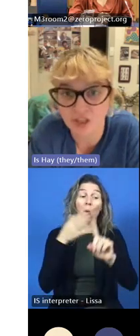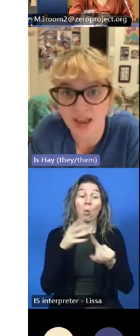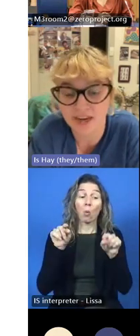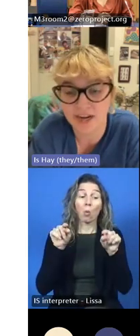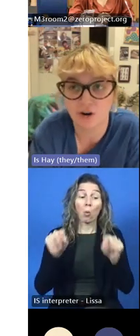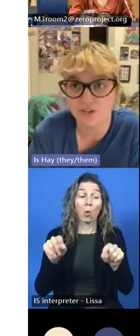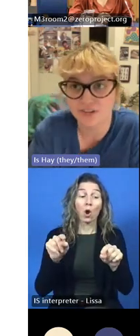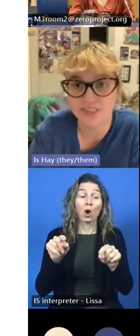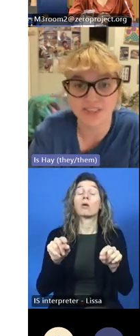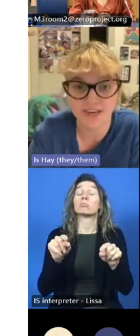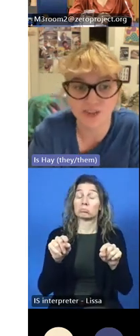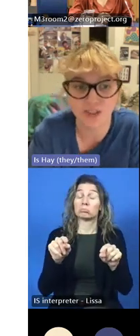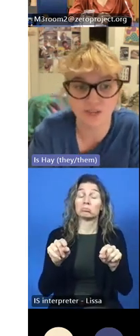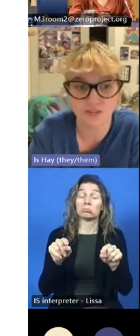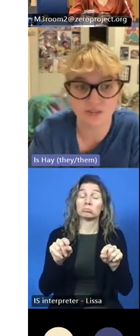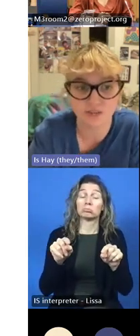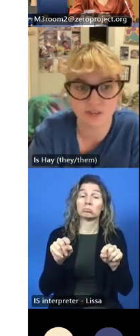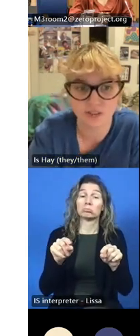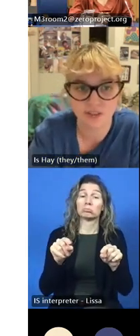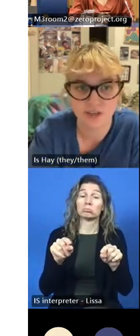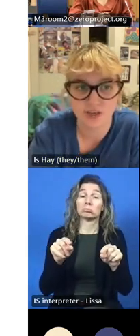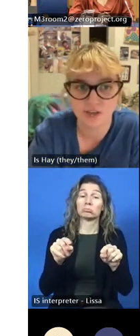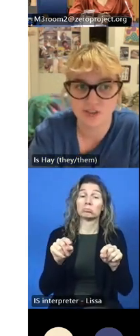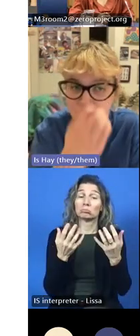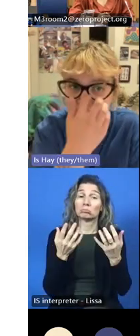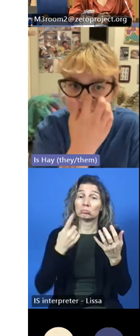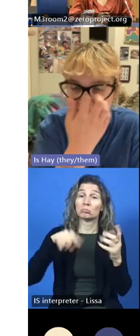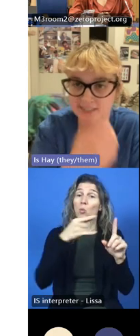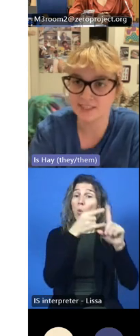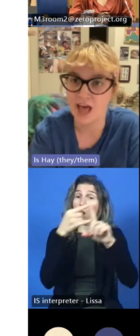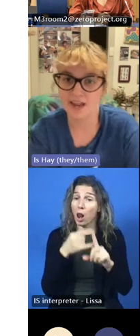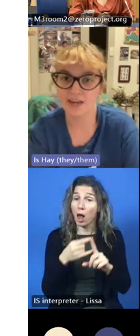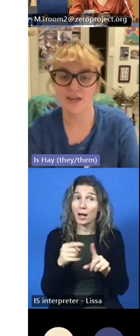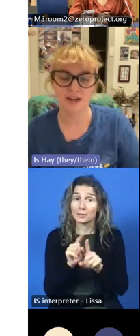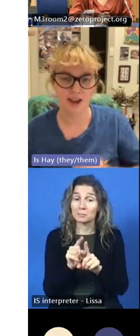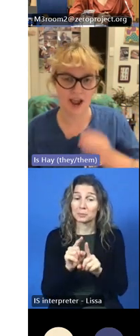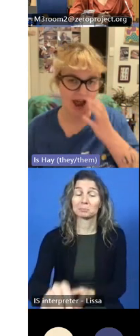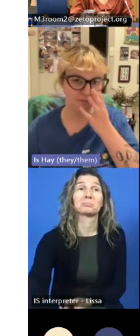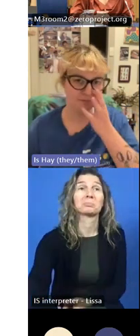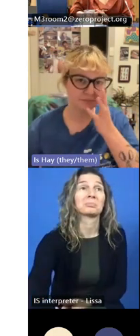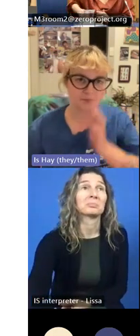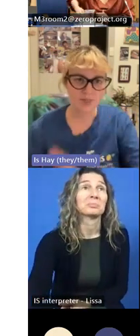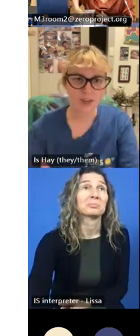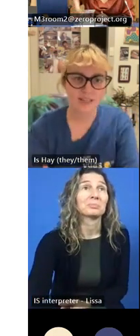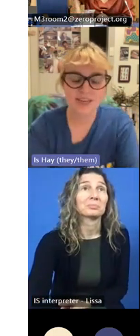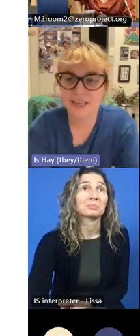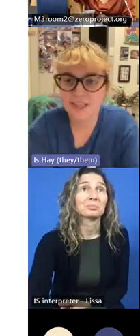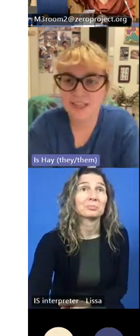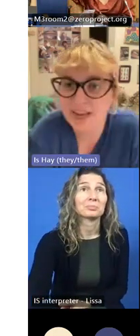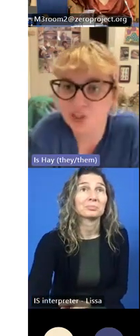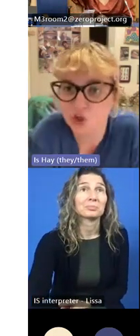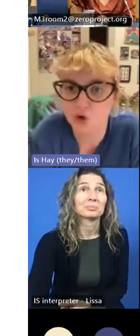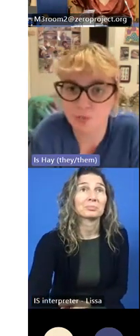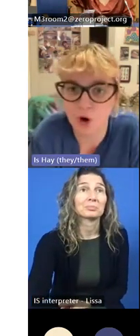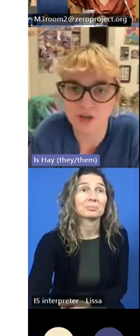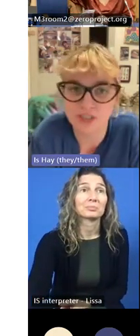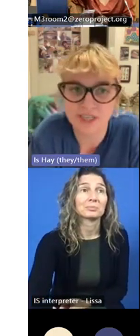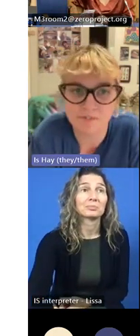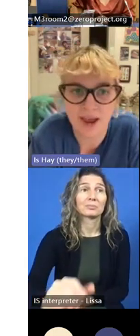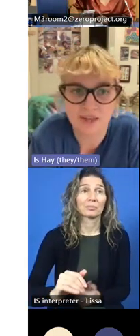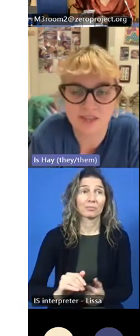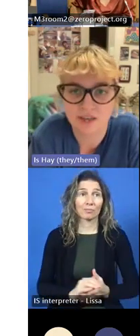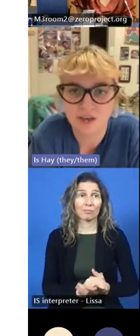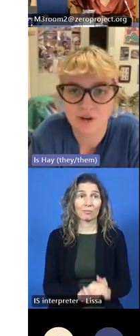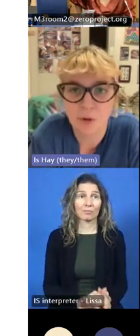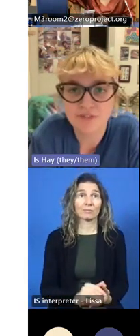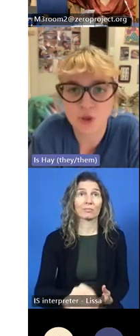look like in our own facilitation. Together training has a two-pronged impact. Both of